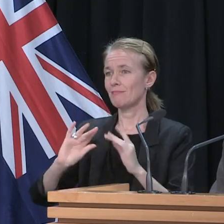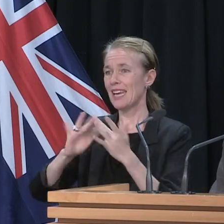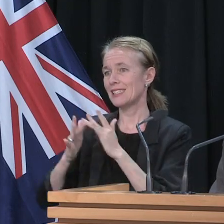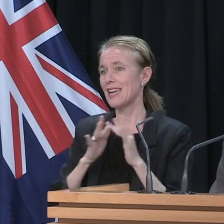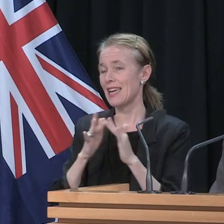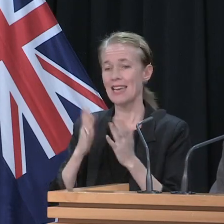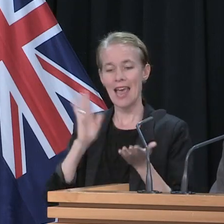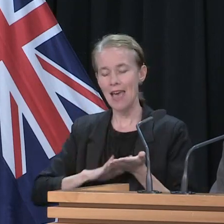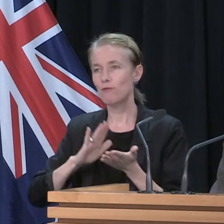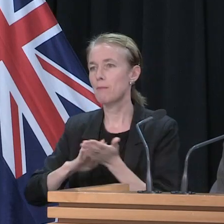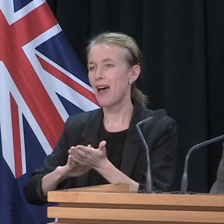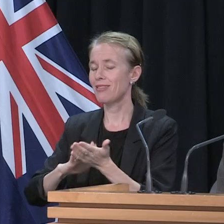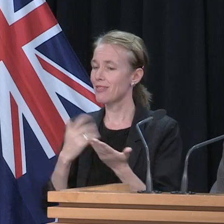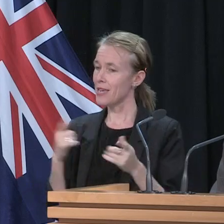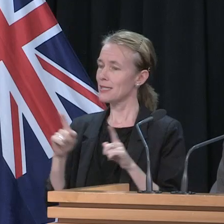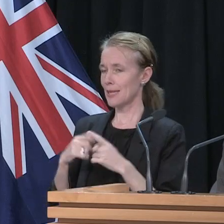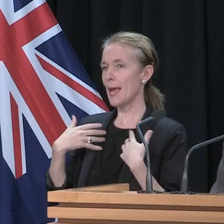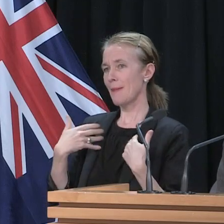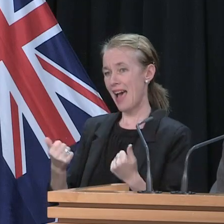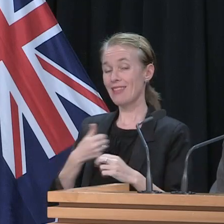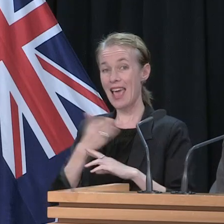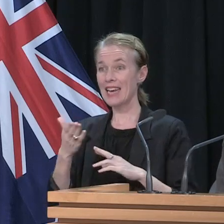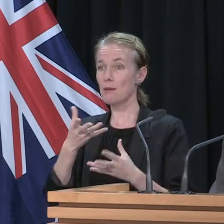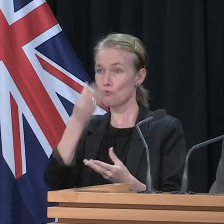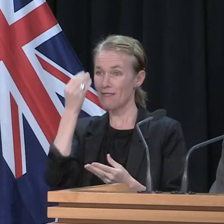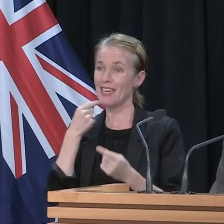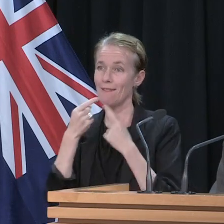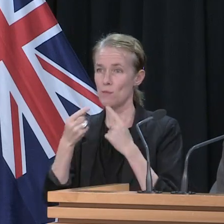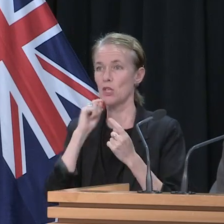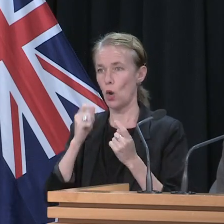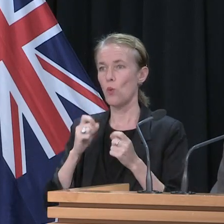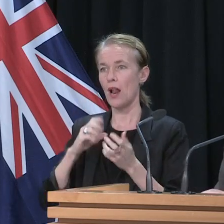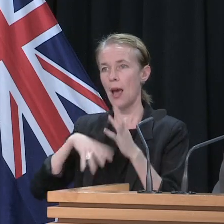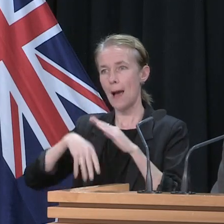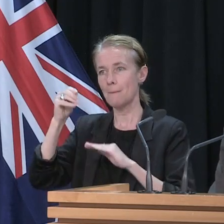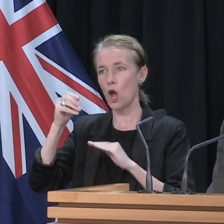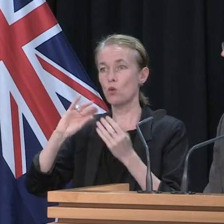materials I get, they're released at the end of each month for the month prior and